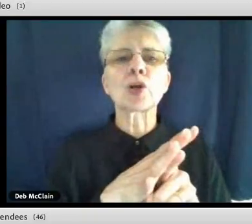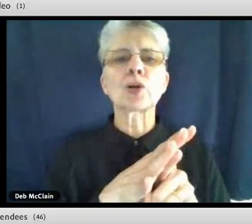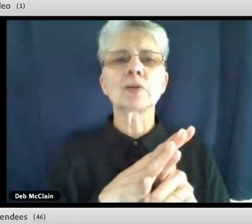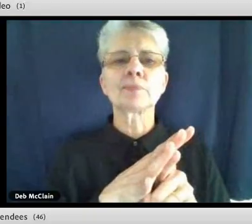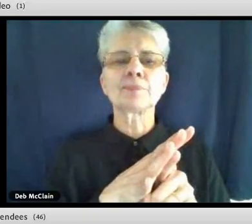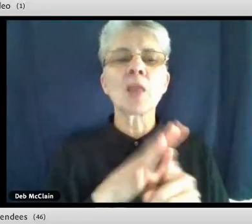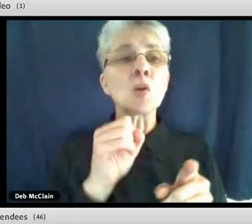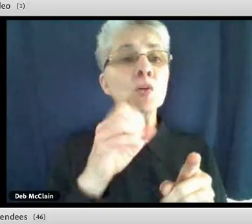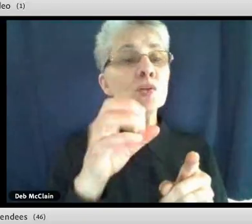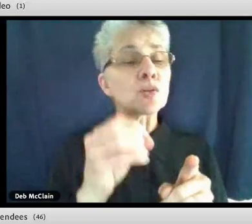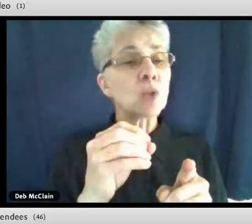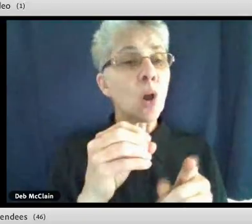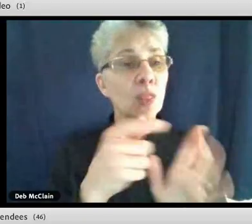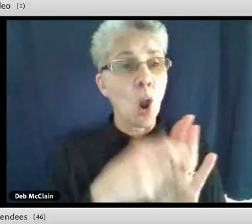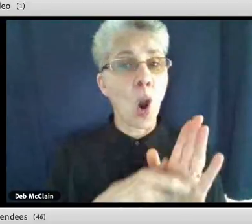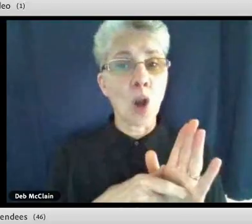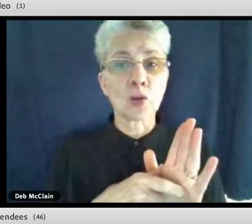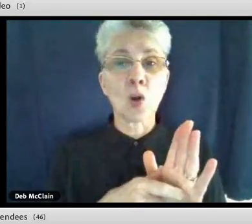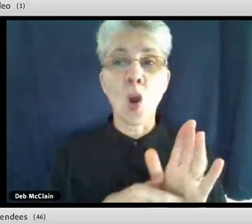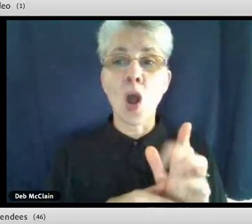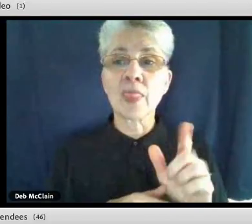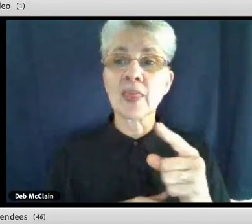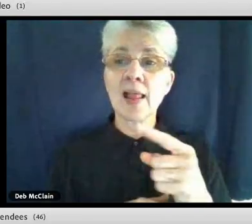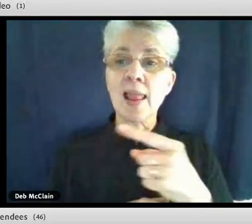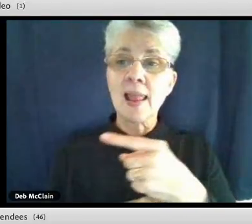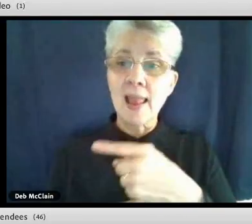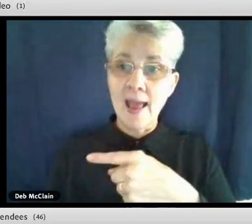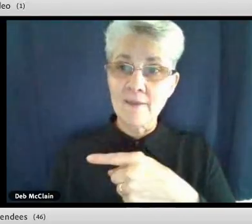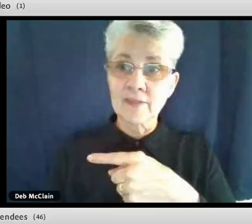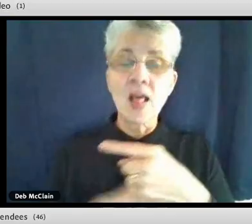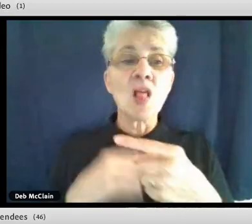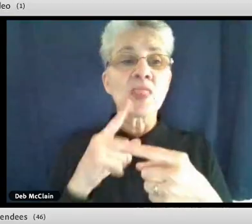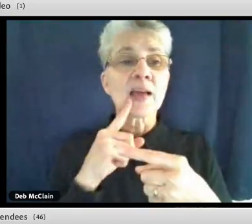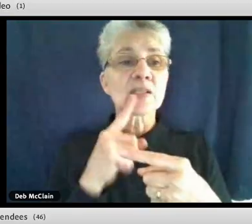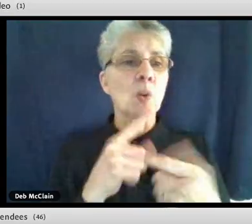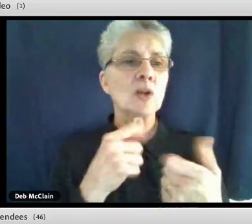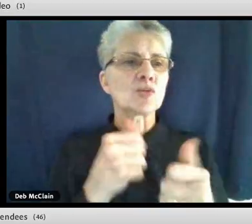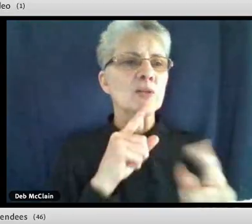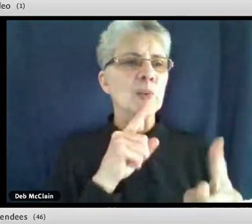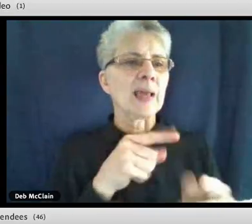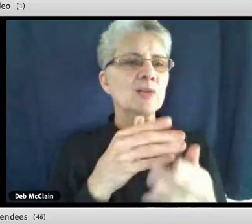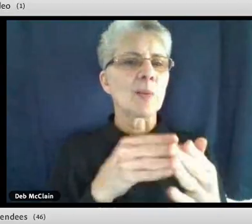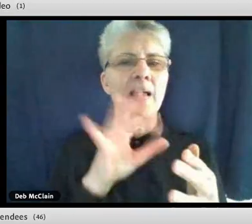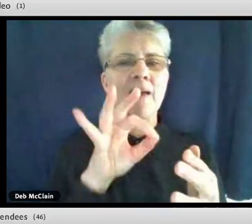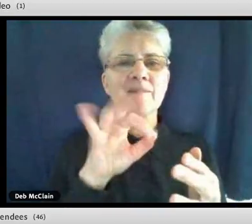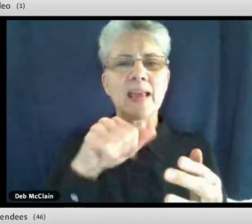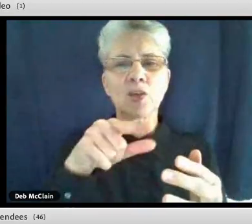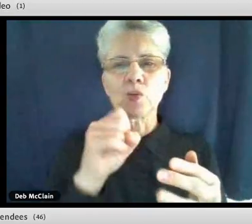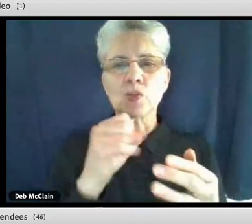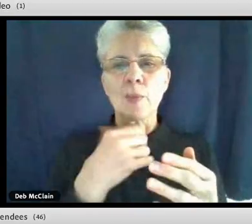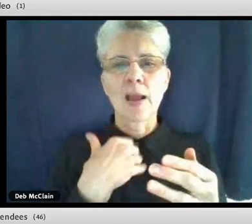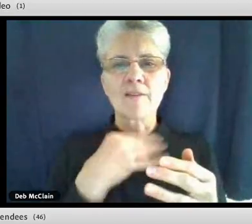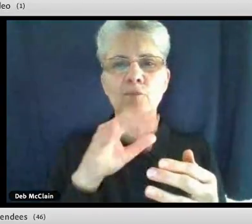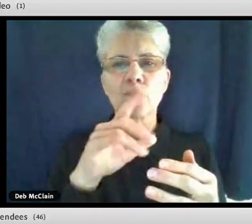and so the article here on the left is an article where it kind of tries to answer some of the FAQs that you might have for Florida.